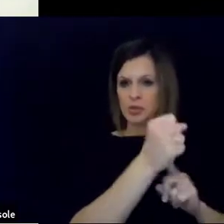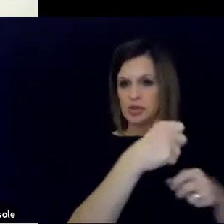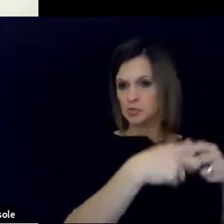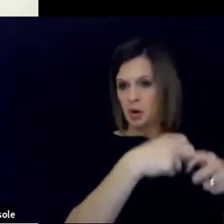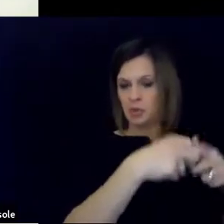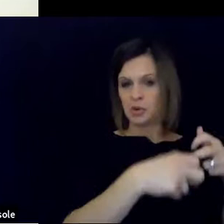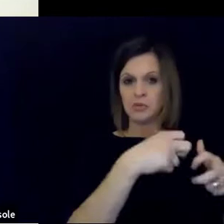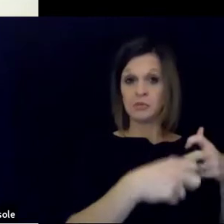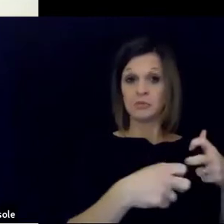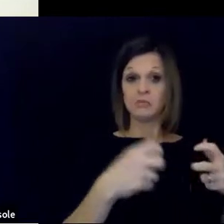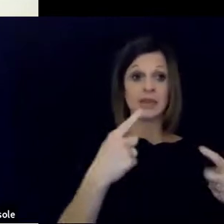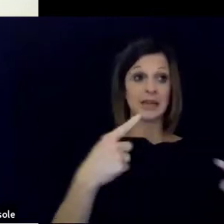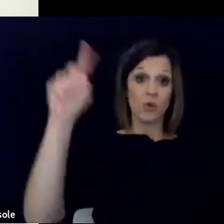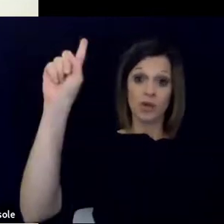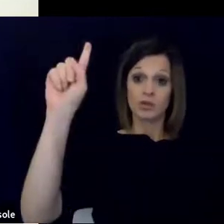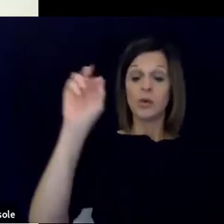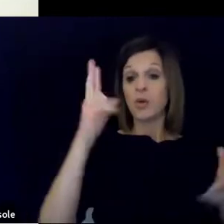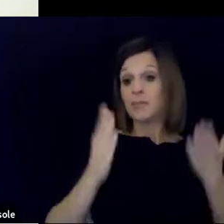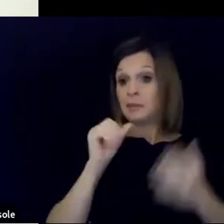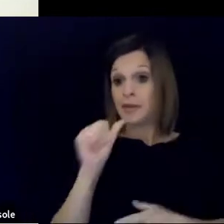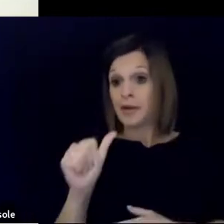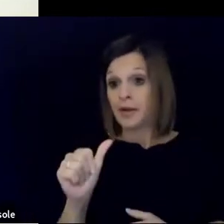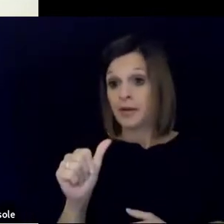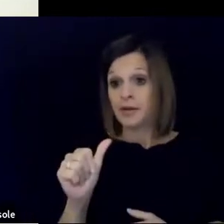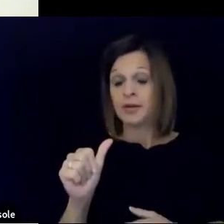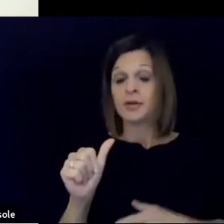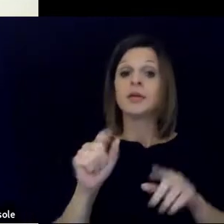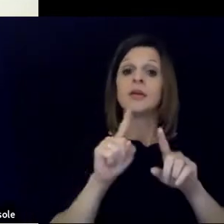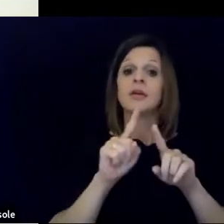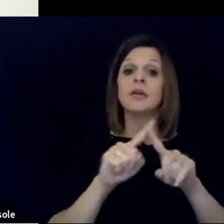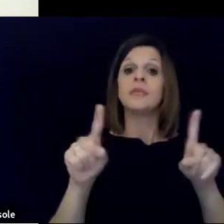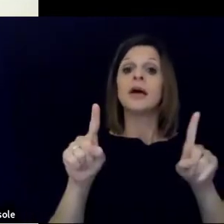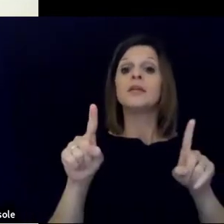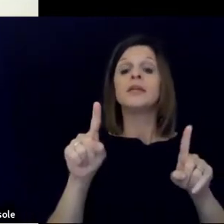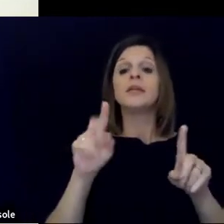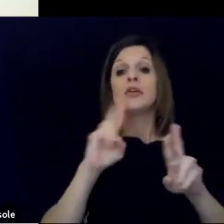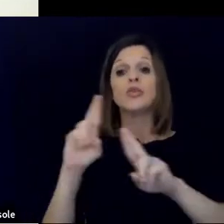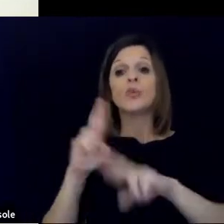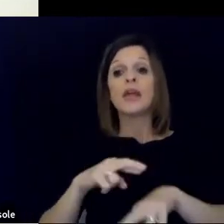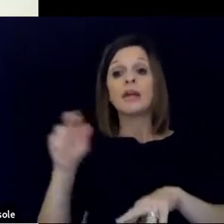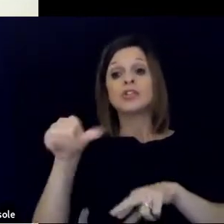Or maybe it doesn't work, but the reaction of other people maintains the behavior.